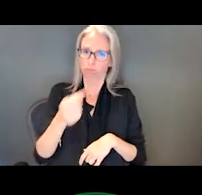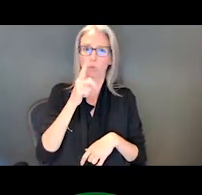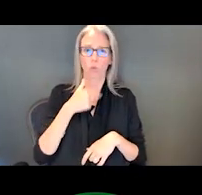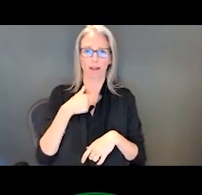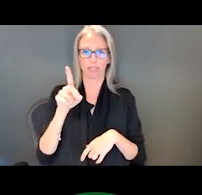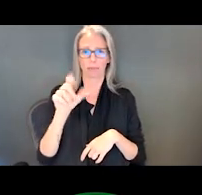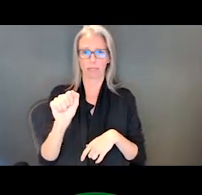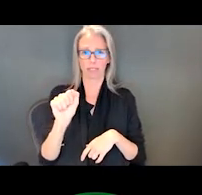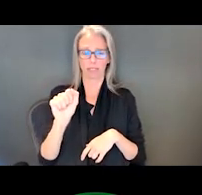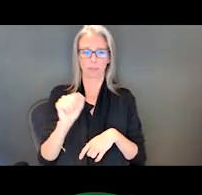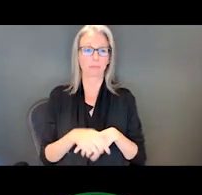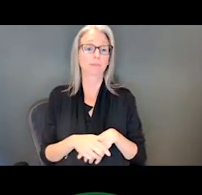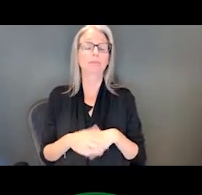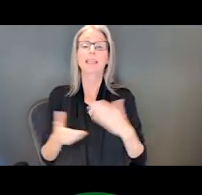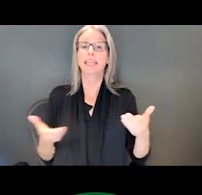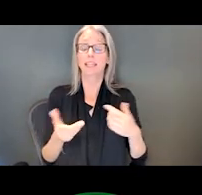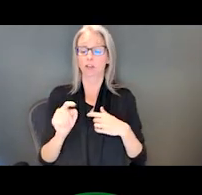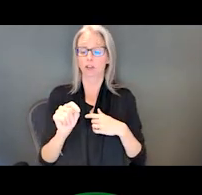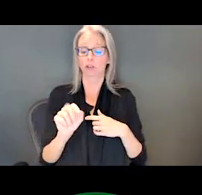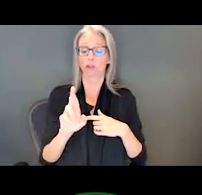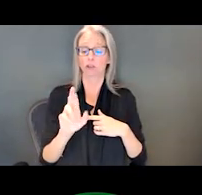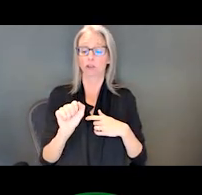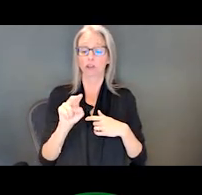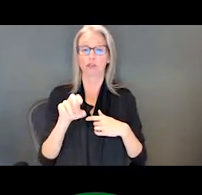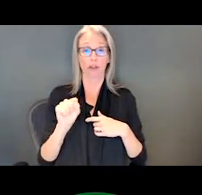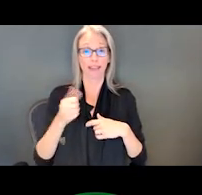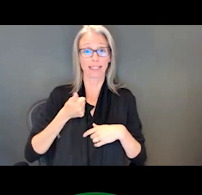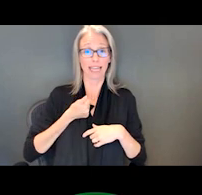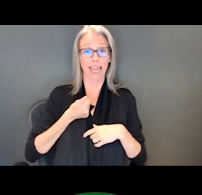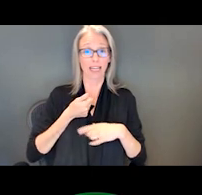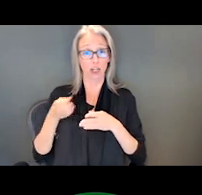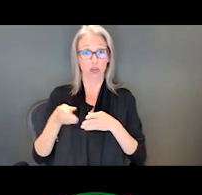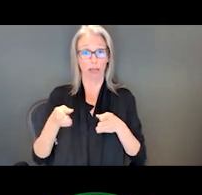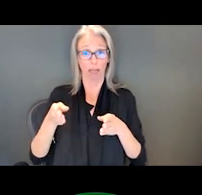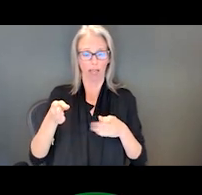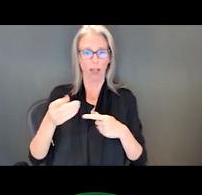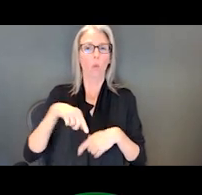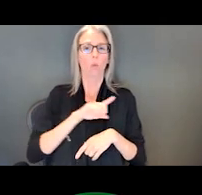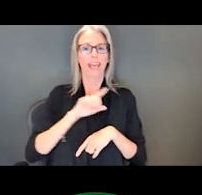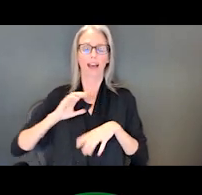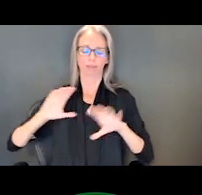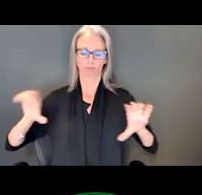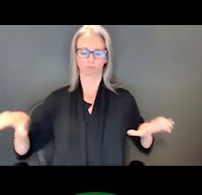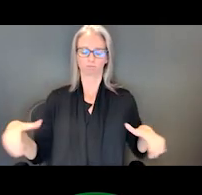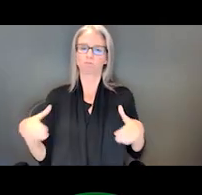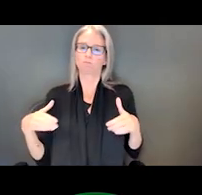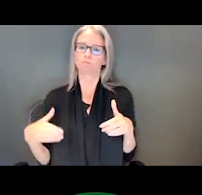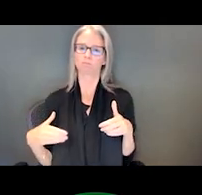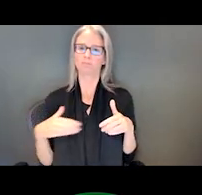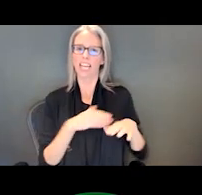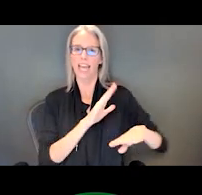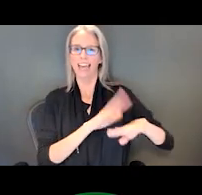who, whenever I need, Okay, whenever I have a big project that needs to be reviewed or